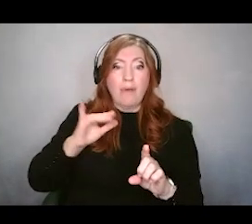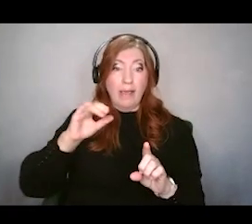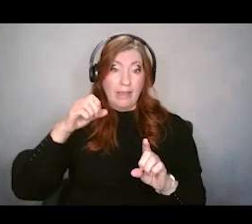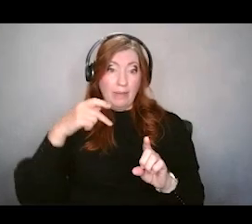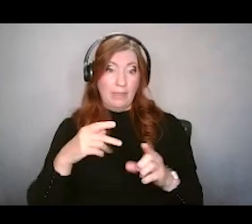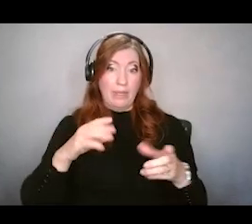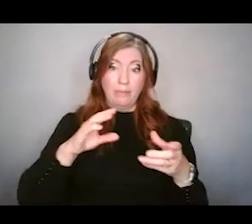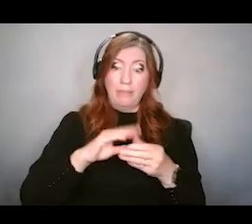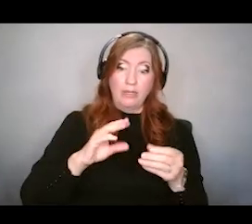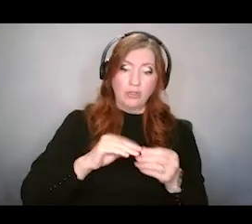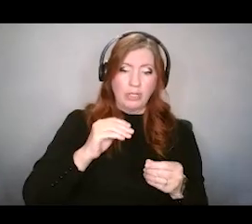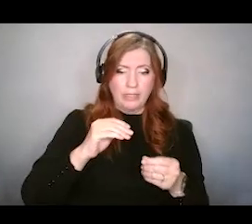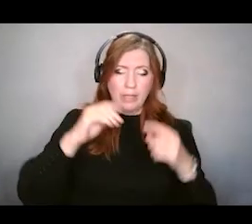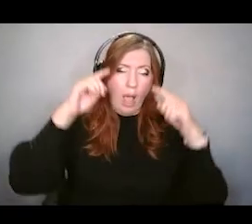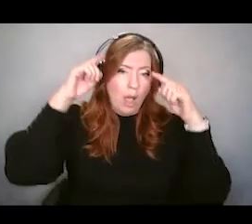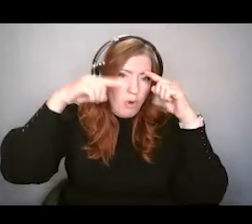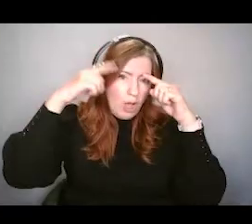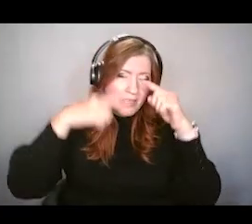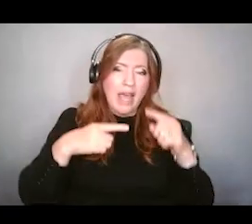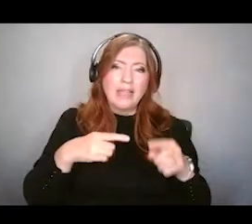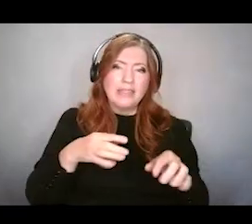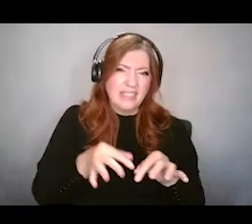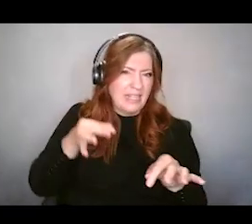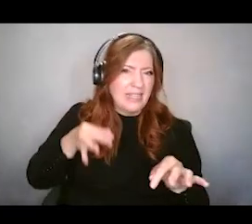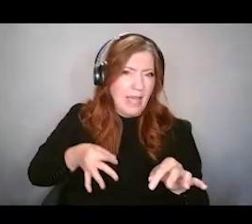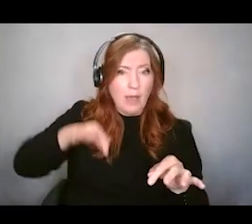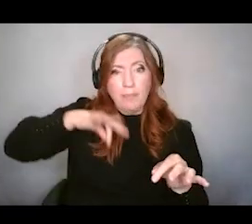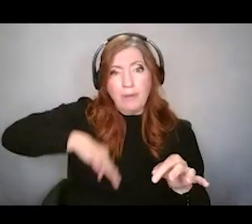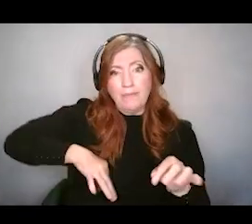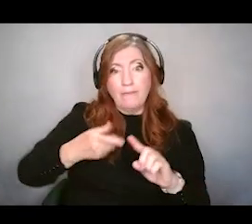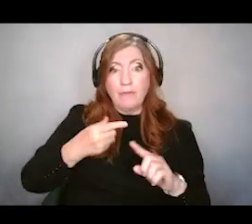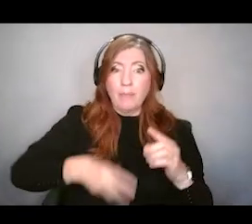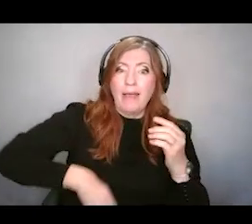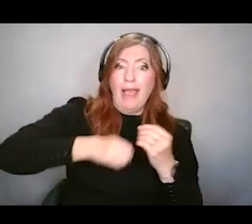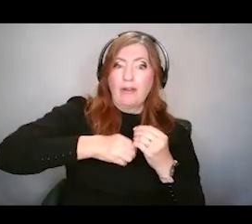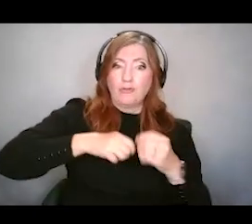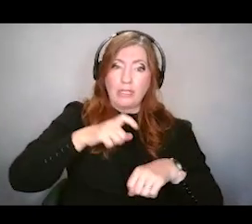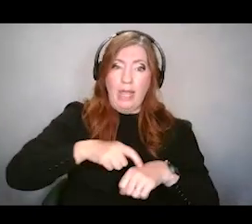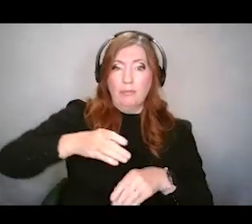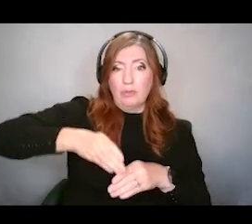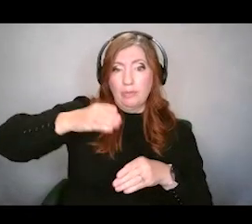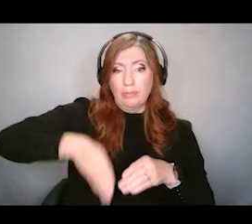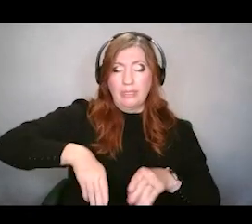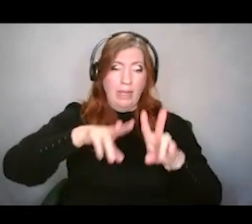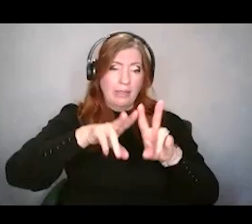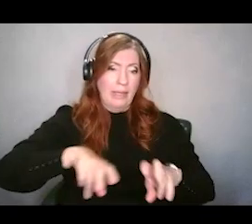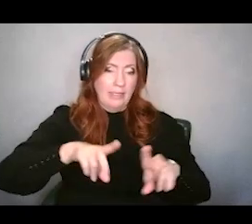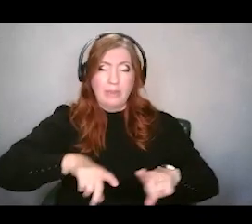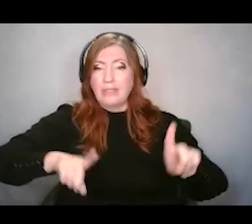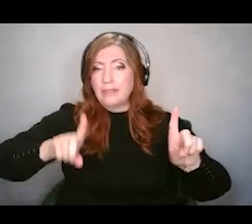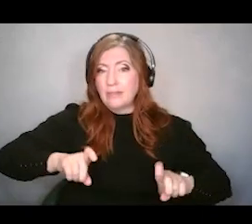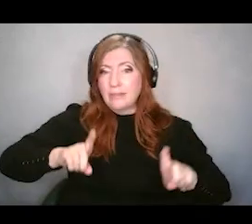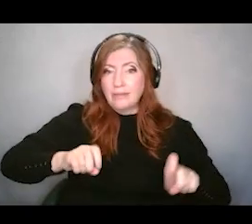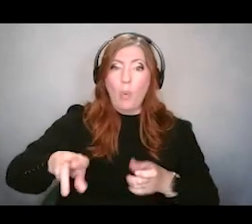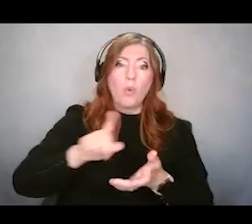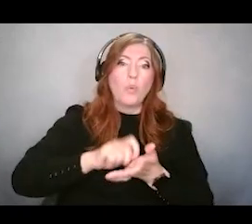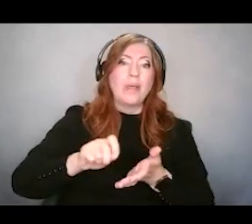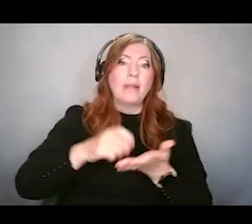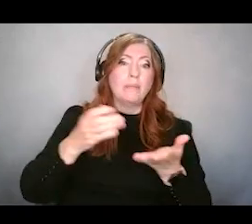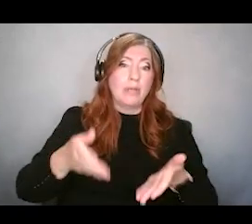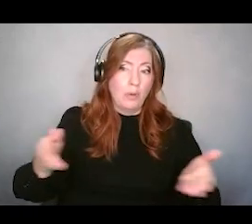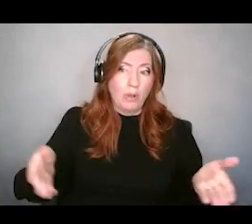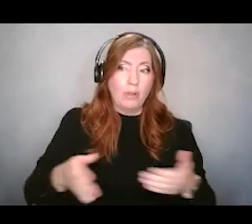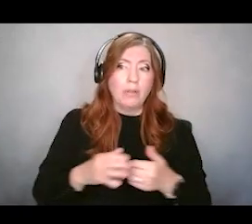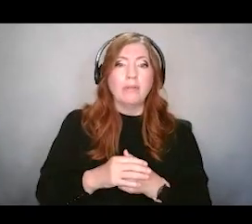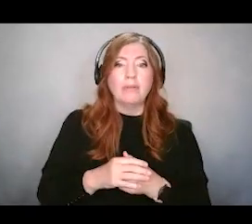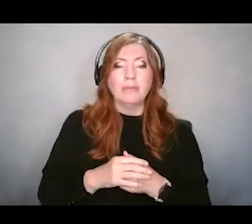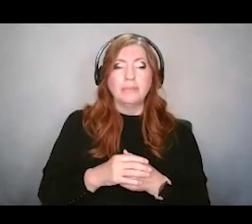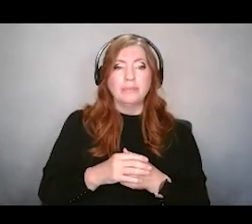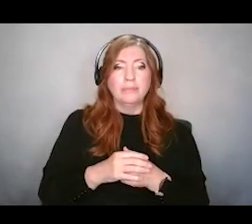processing delays might benefit from extra time to complete assessments or written materials.